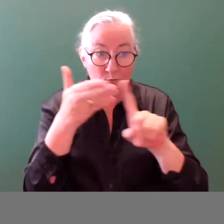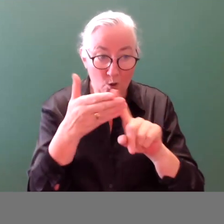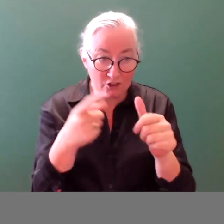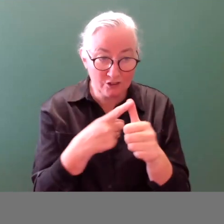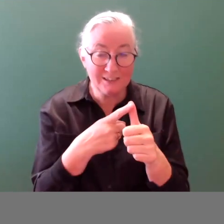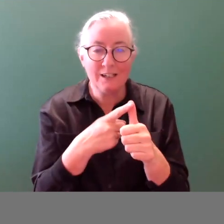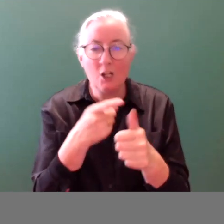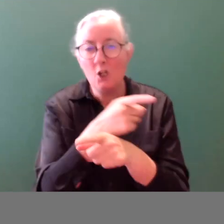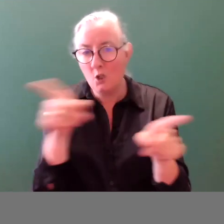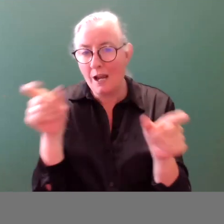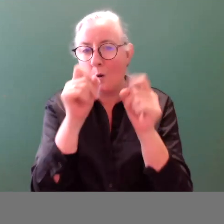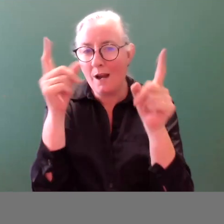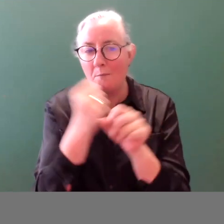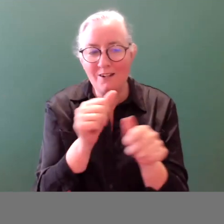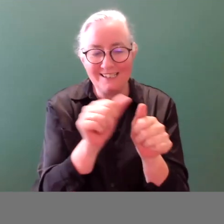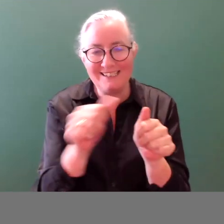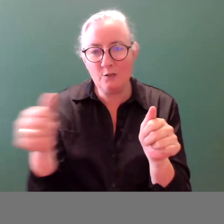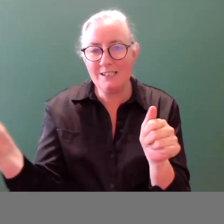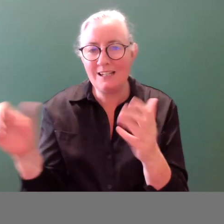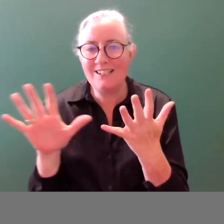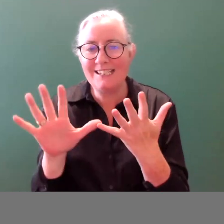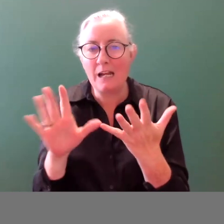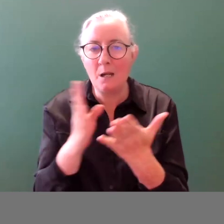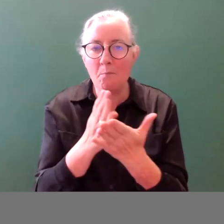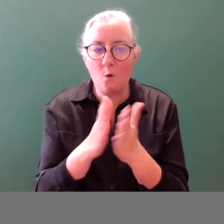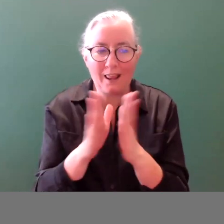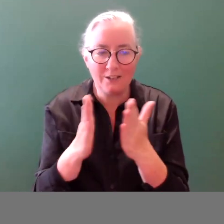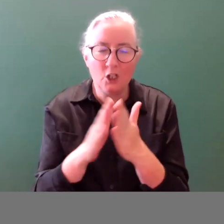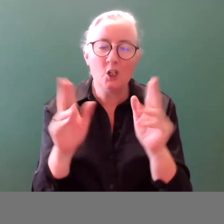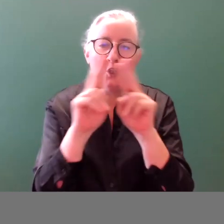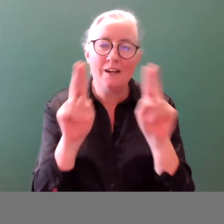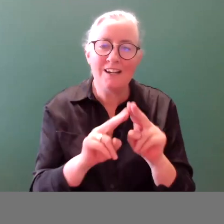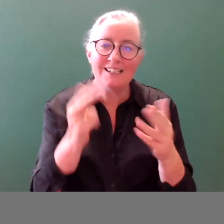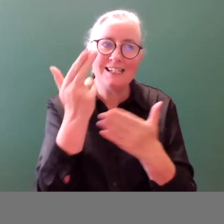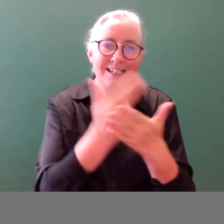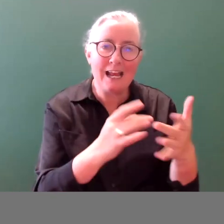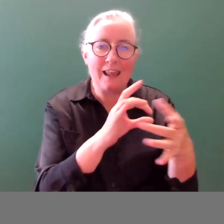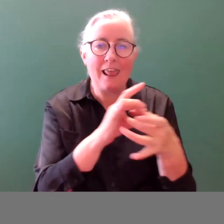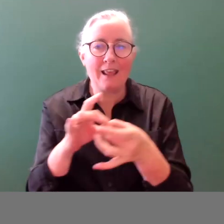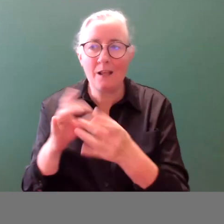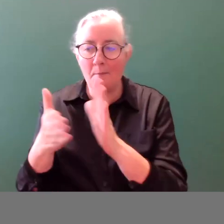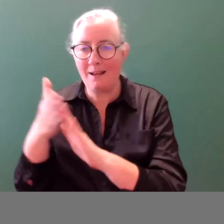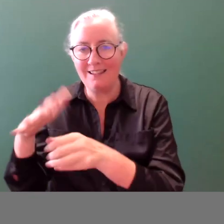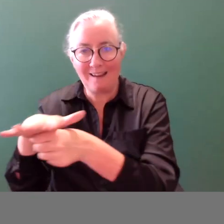of this series of ten booklets around Universal Design in the built environment. I spoke about